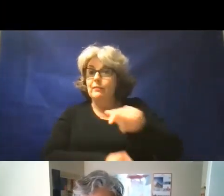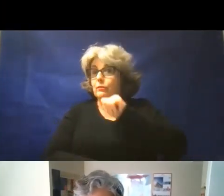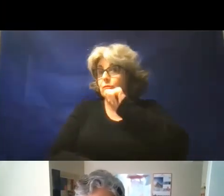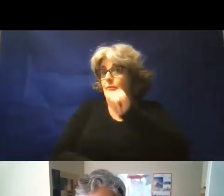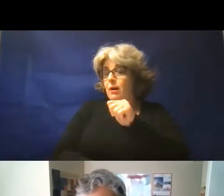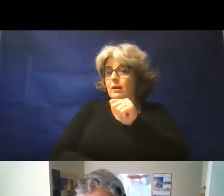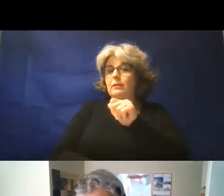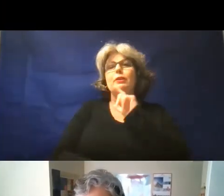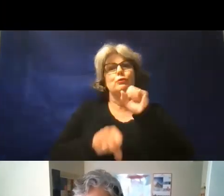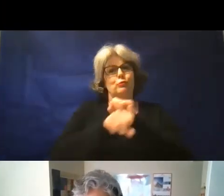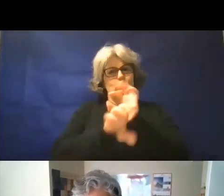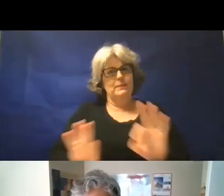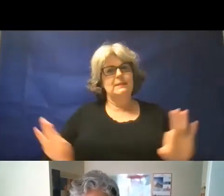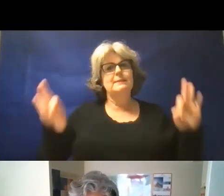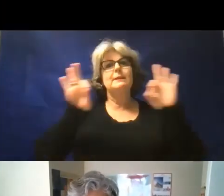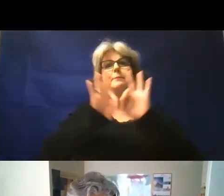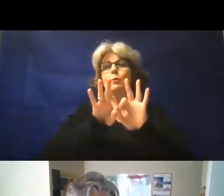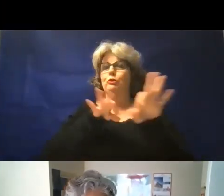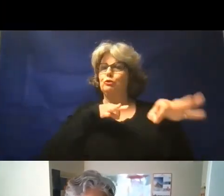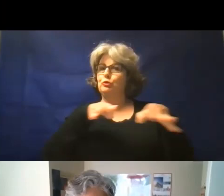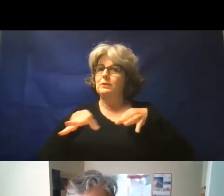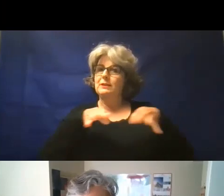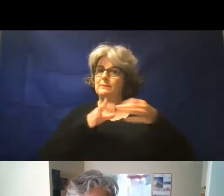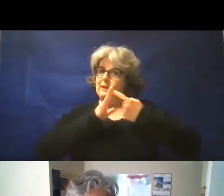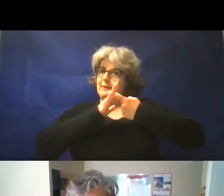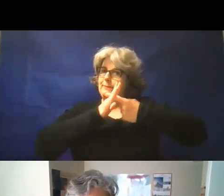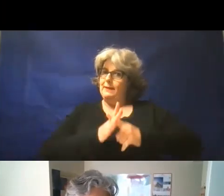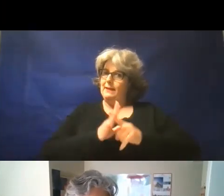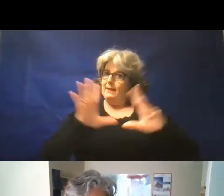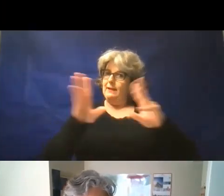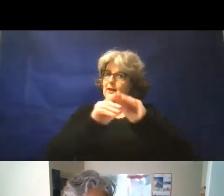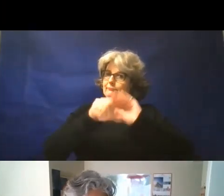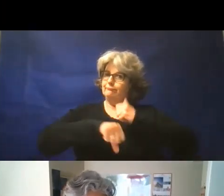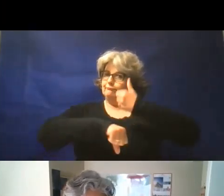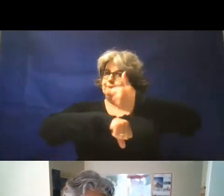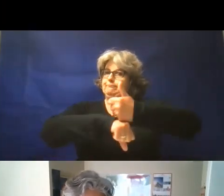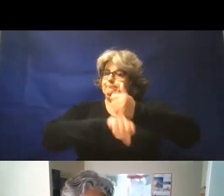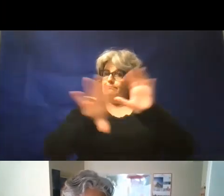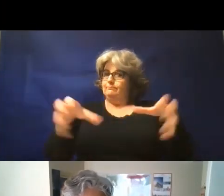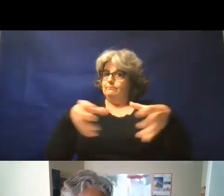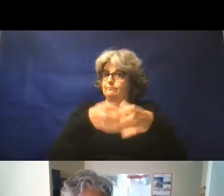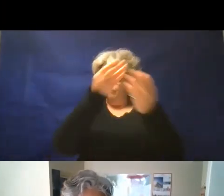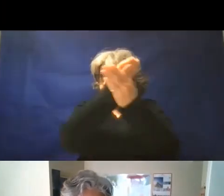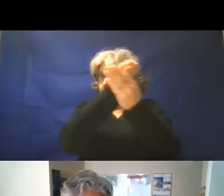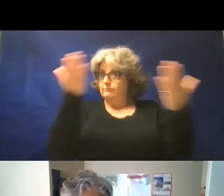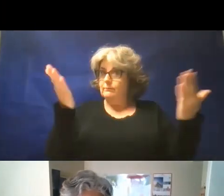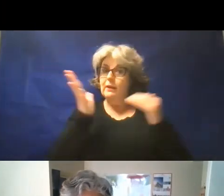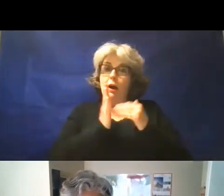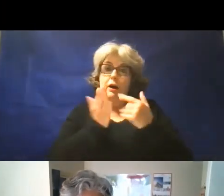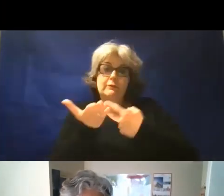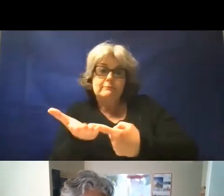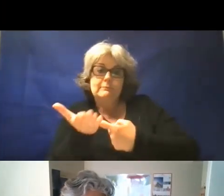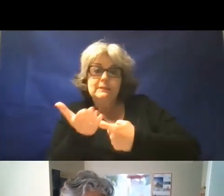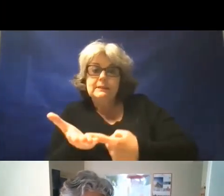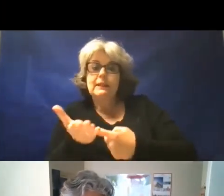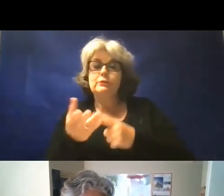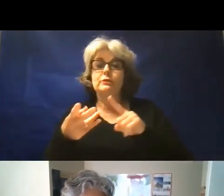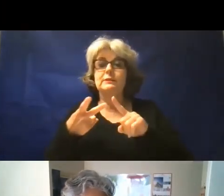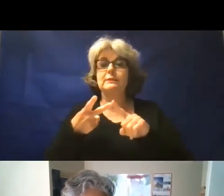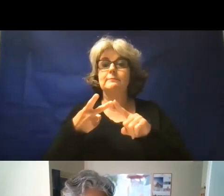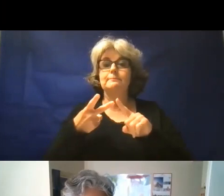so important to define at the outset and to make known and frequent discussions and and making